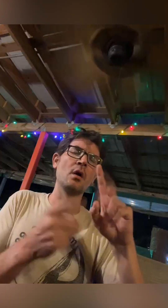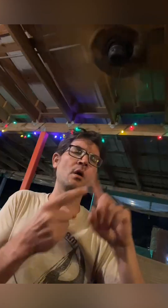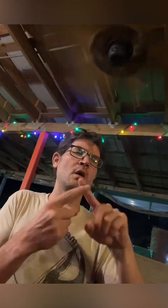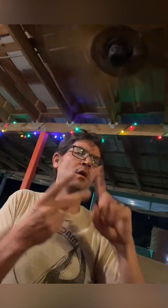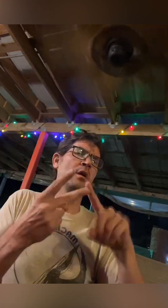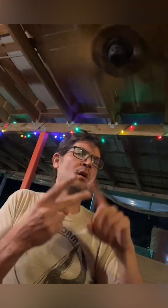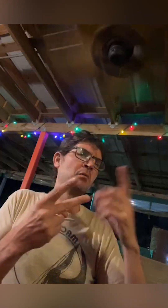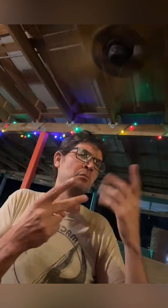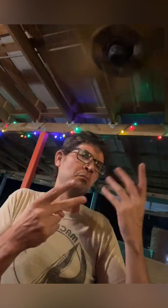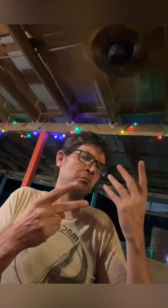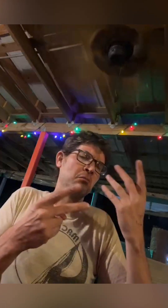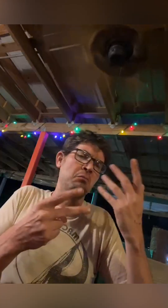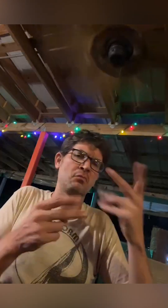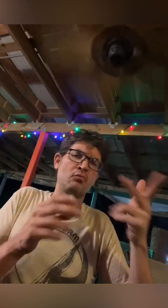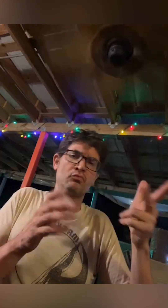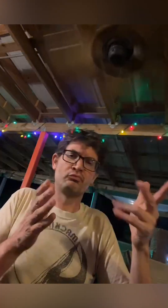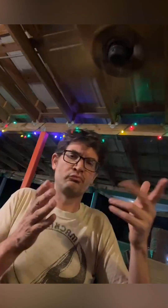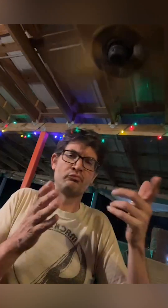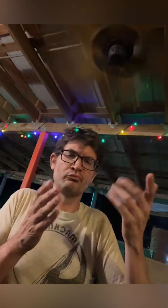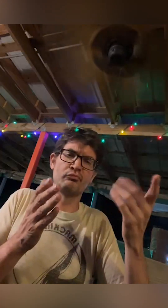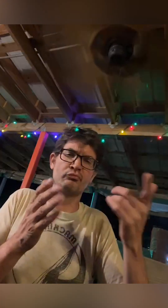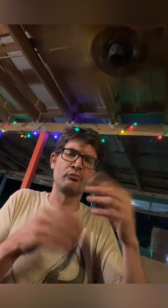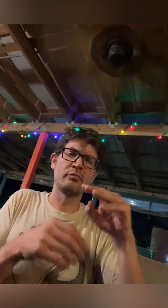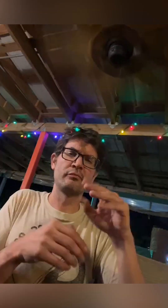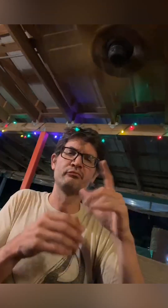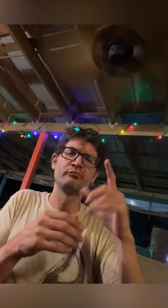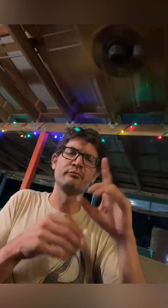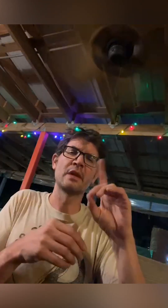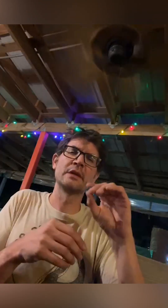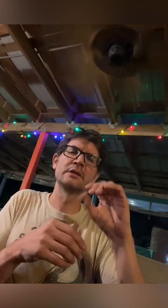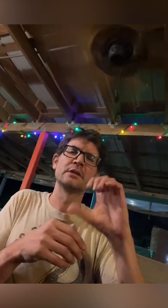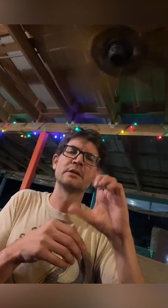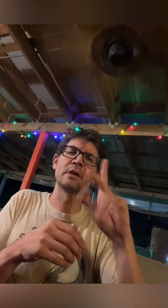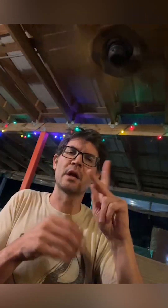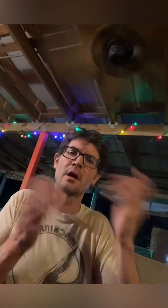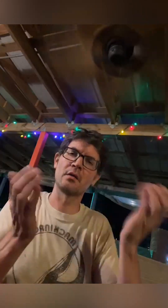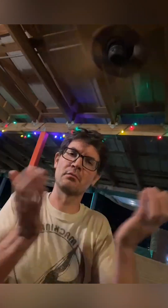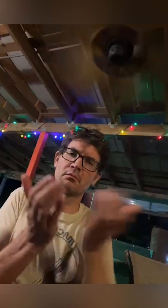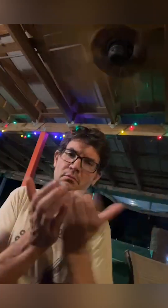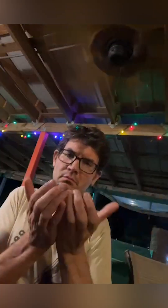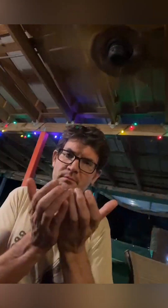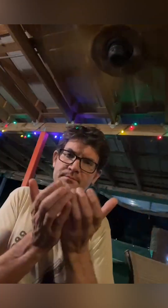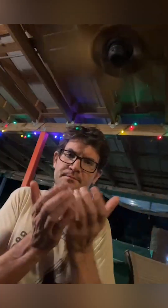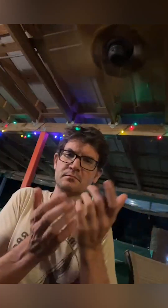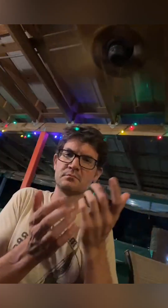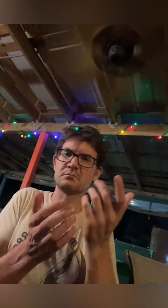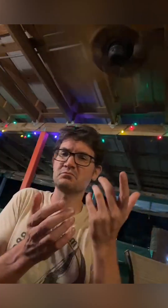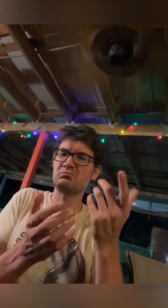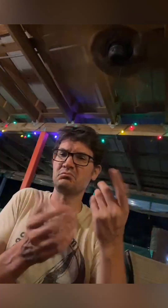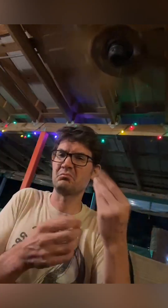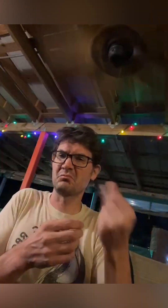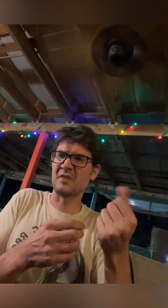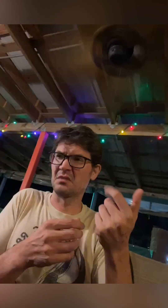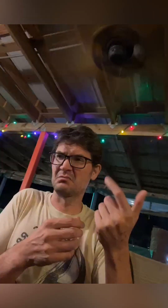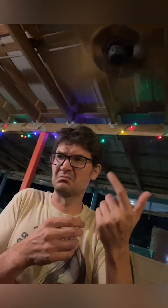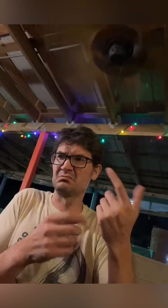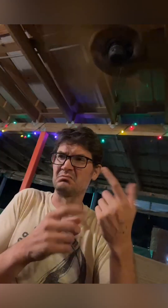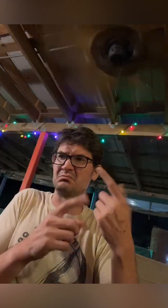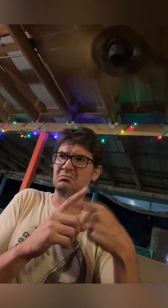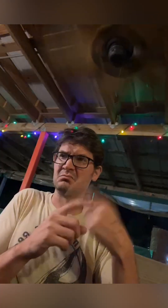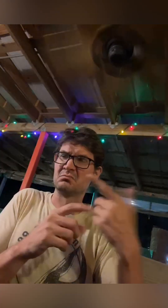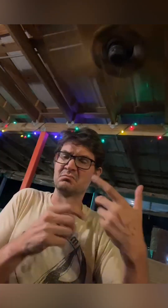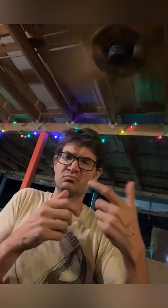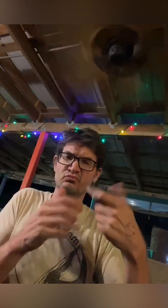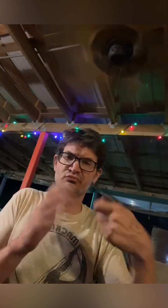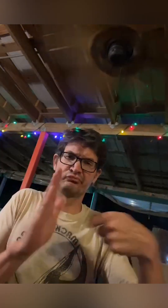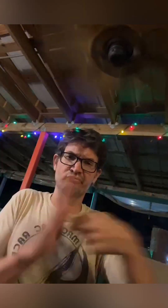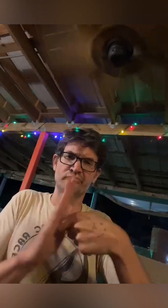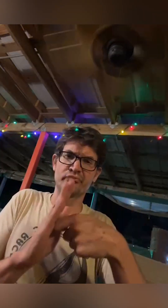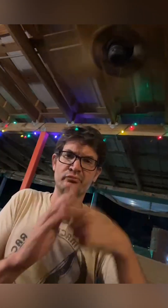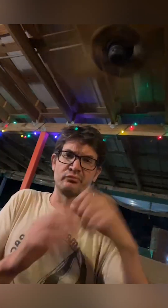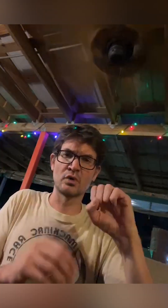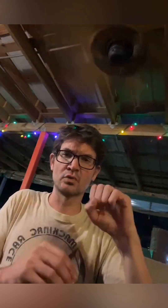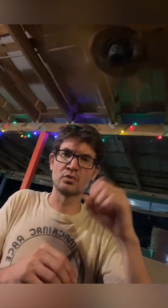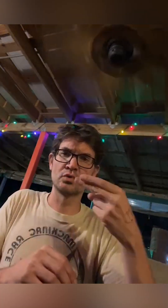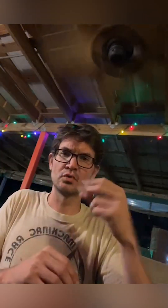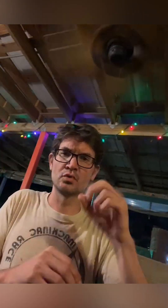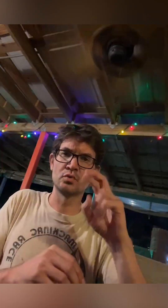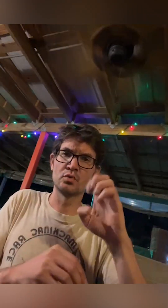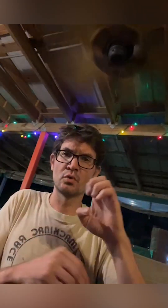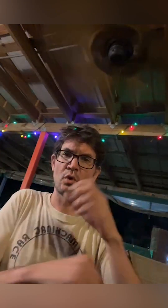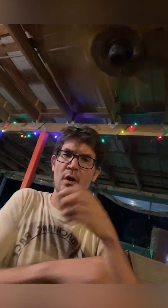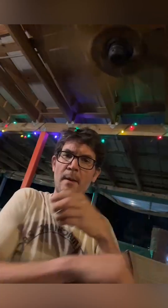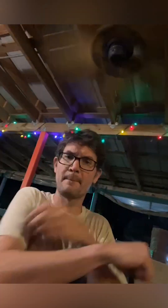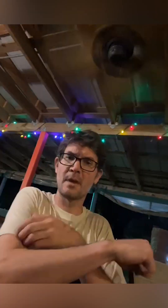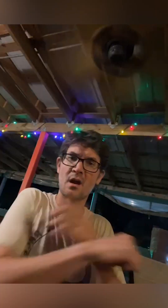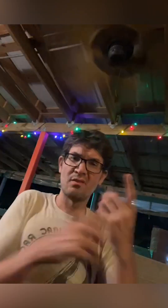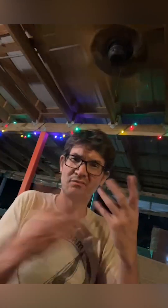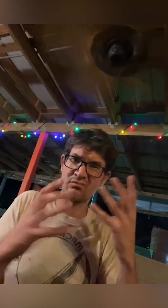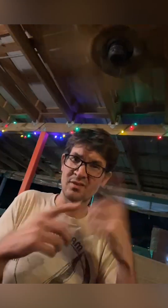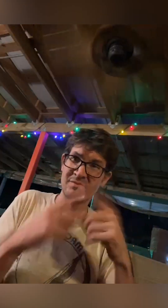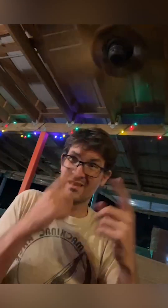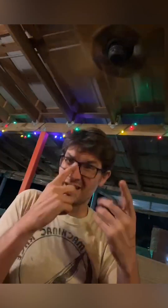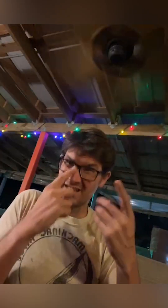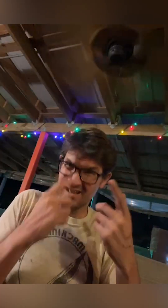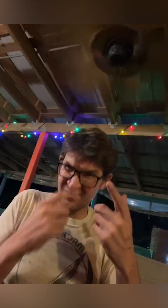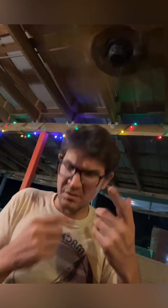He rents a dock at the marina, and he just plugs into the shore power.